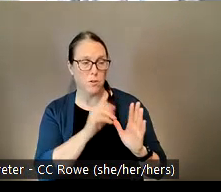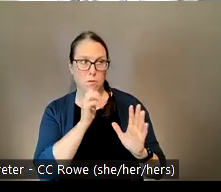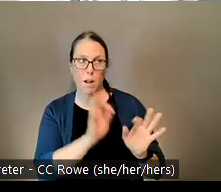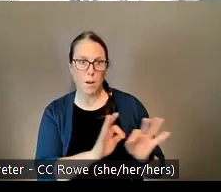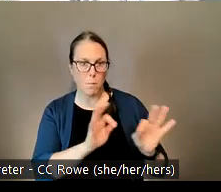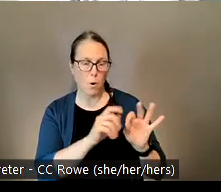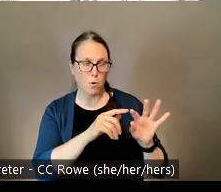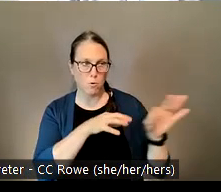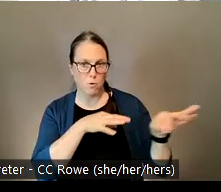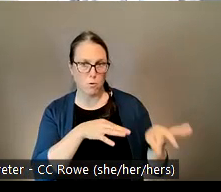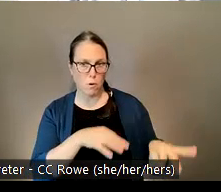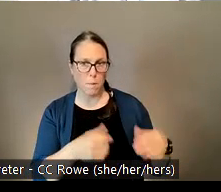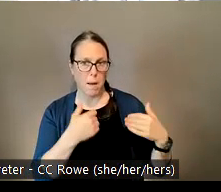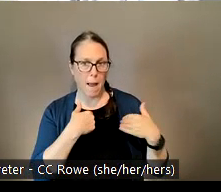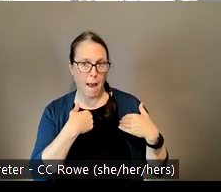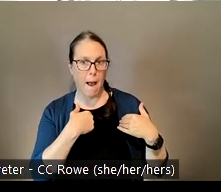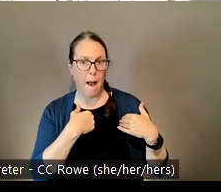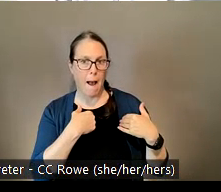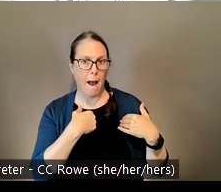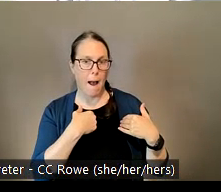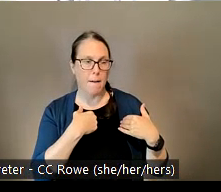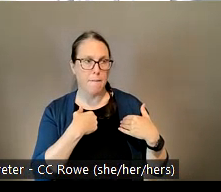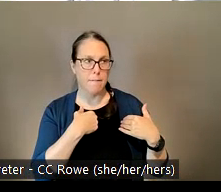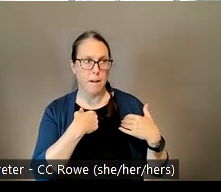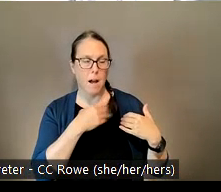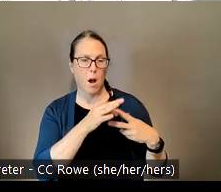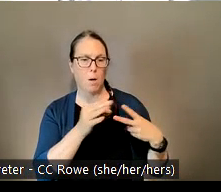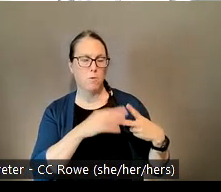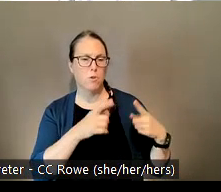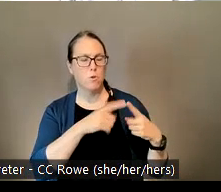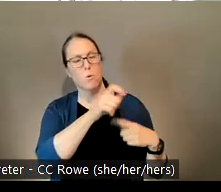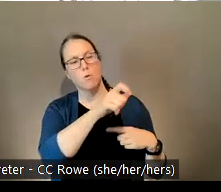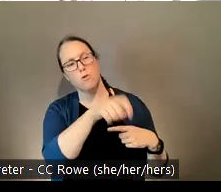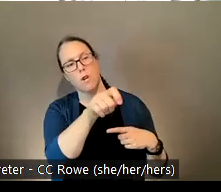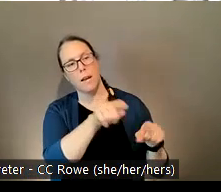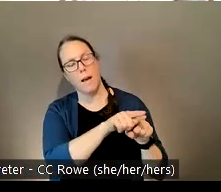there is an option to check the mark as decorative option, in the alt text.